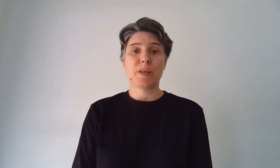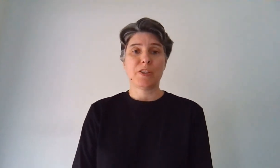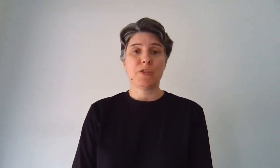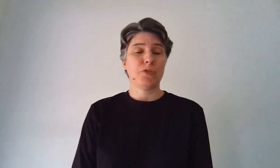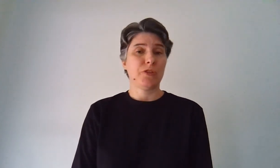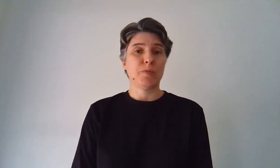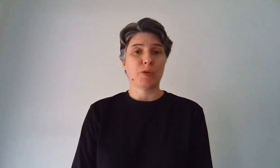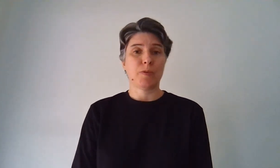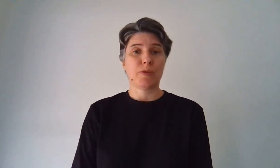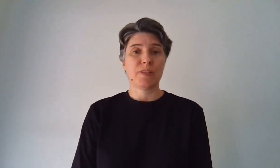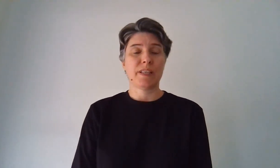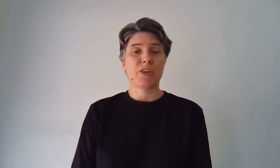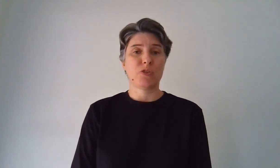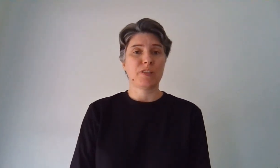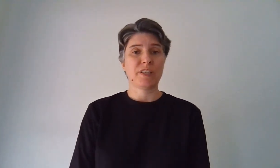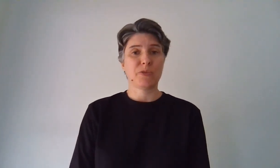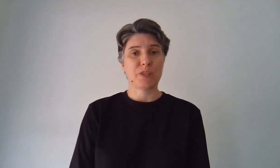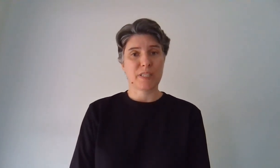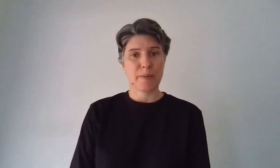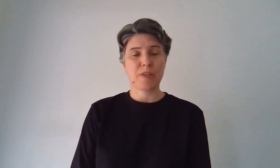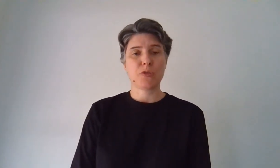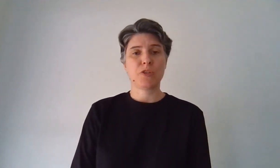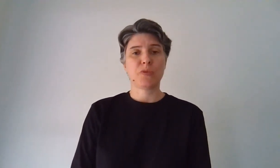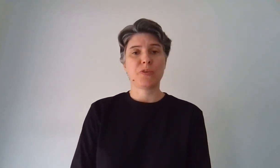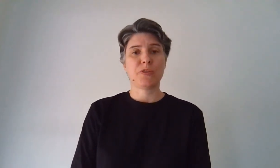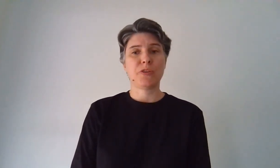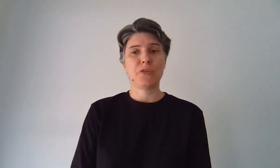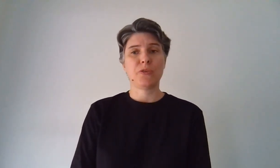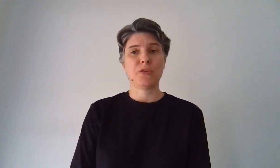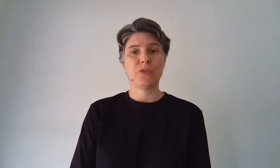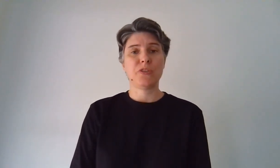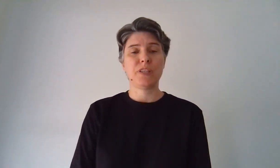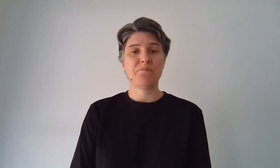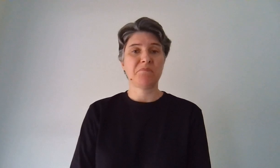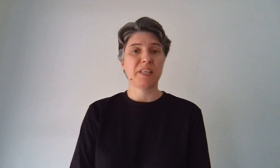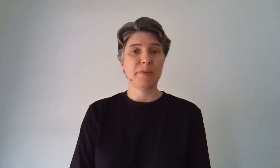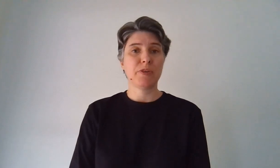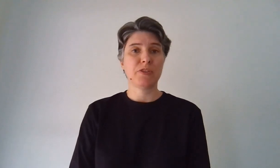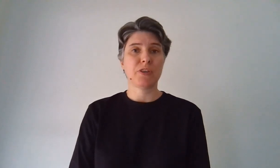When you're using proper Auslan, the context would establish which word that you're using. Key Word